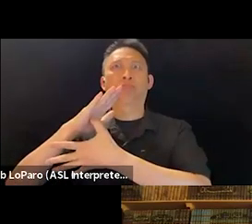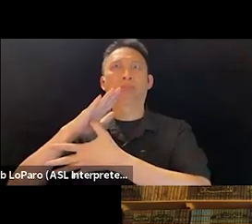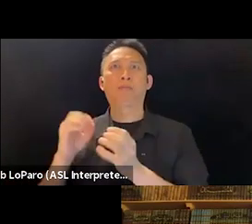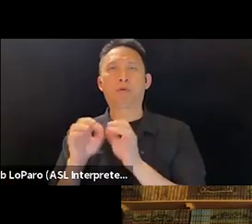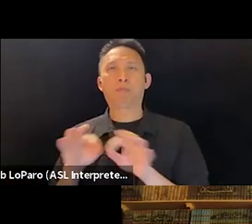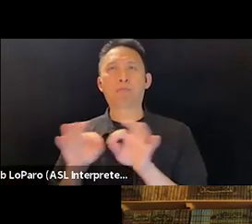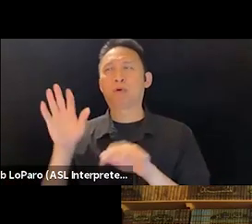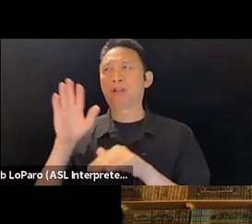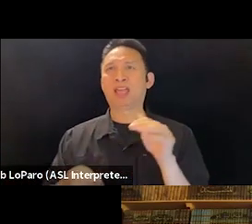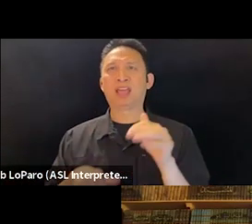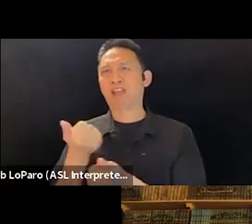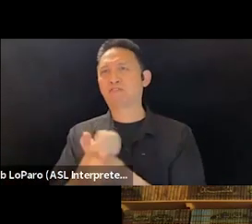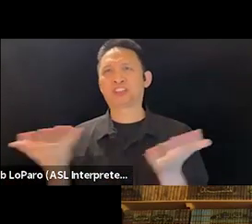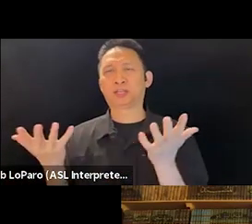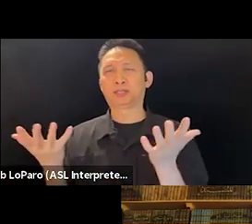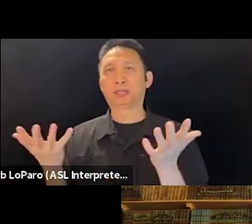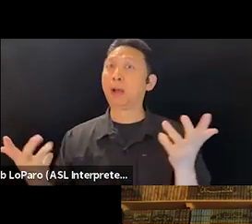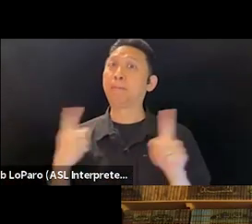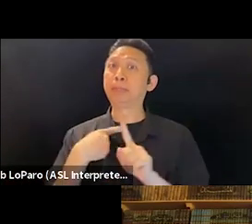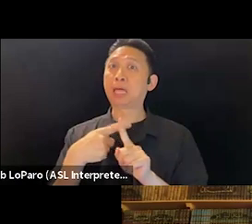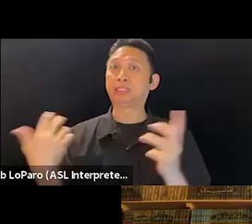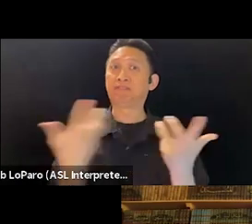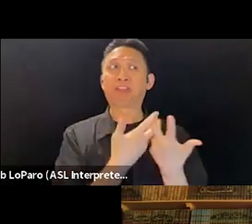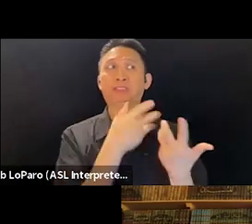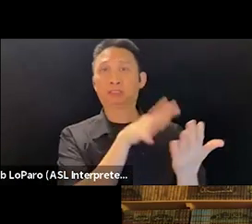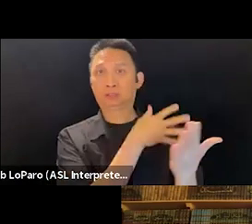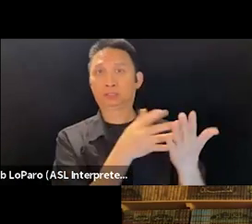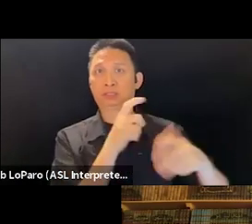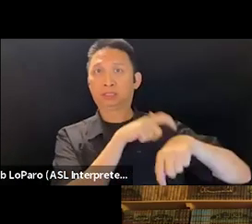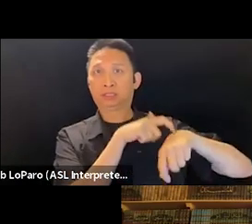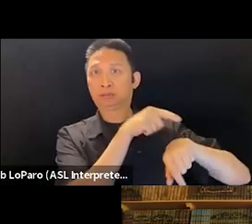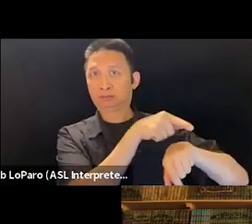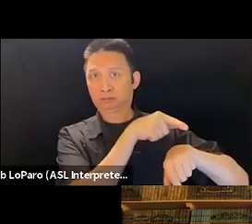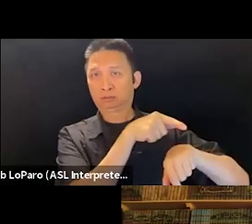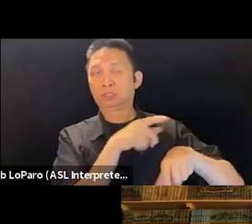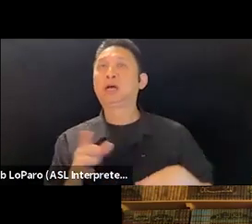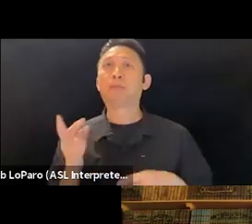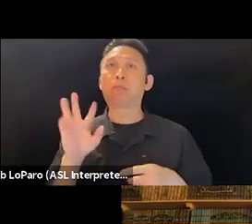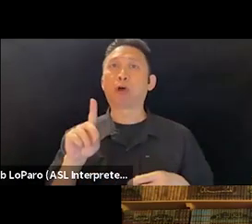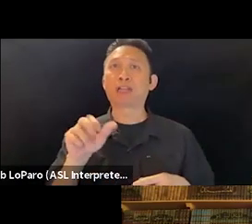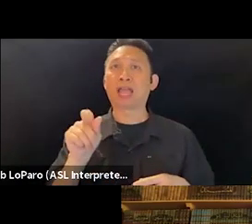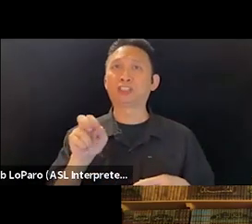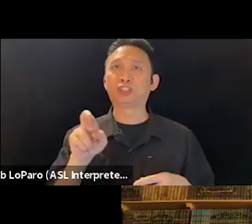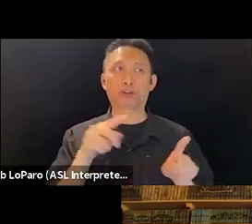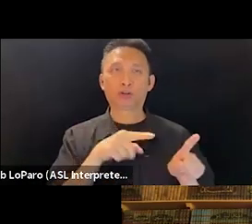So the broadcaster is going to go on a project that is very important because of the subject.